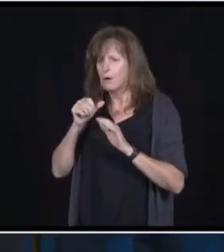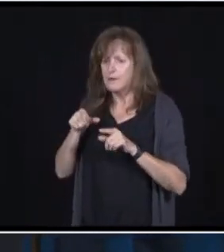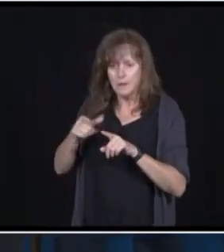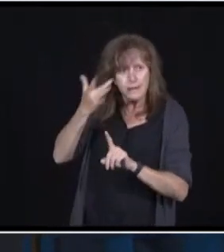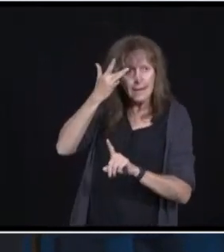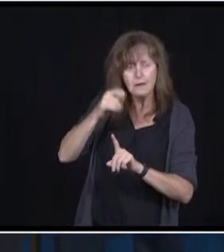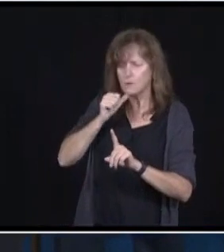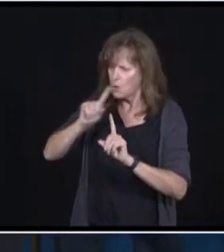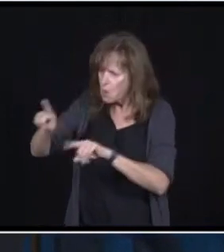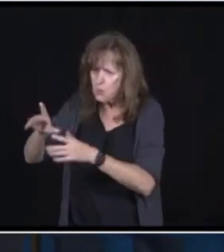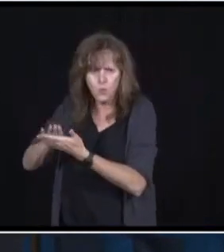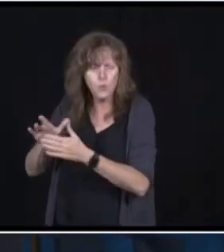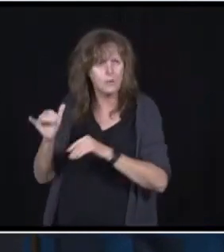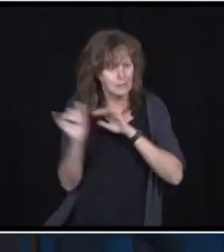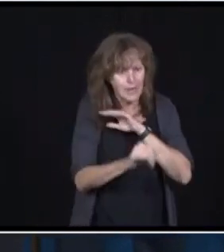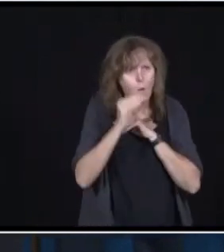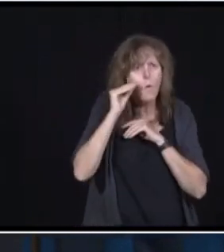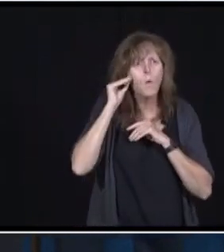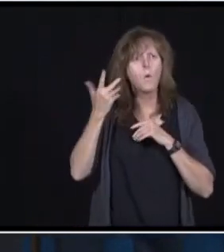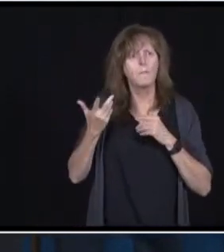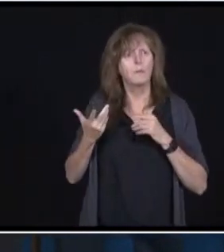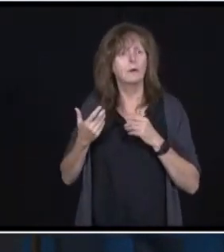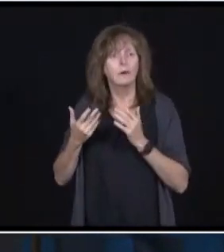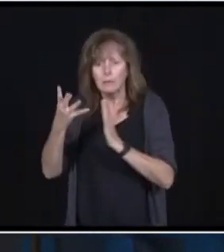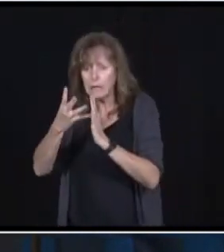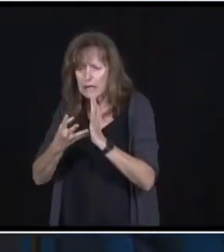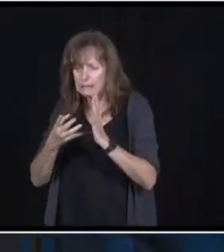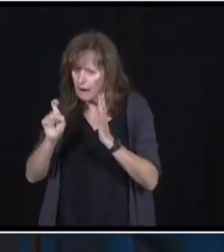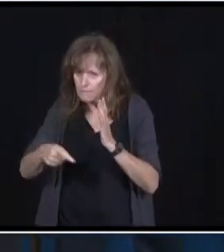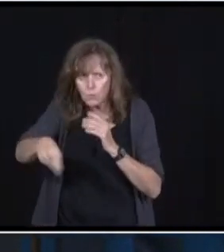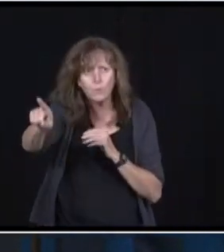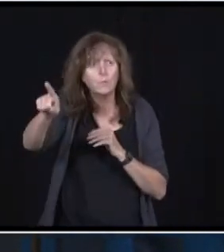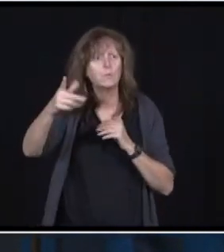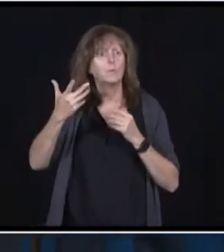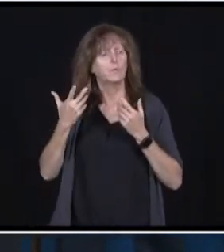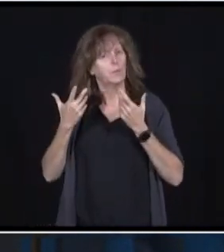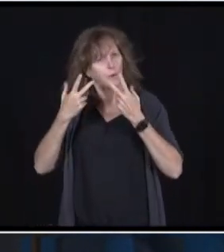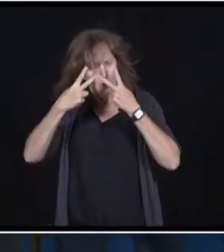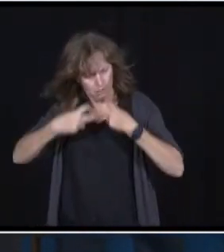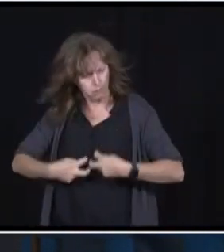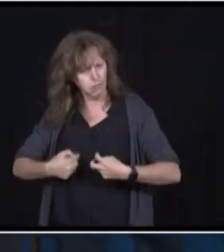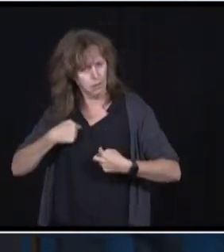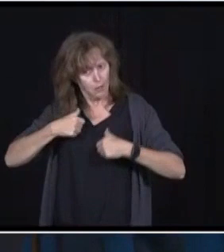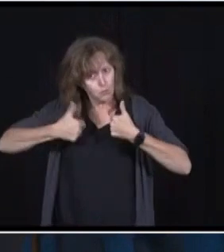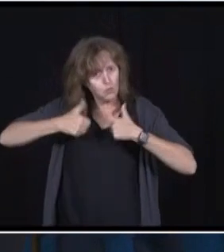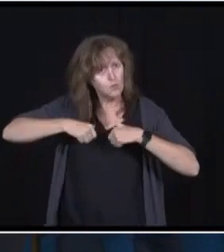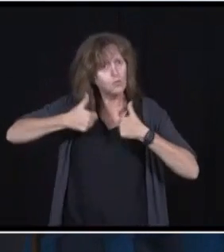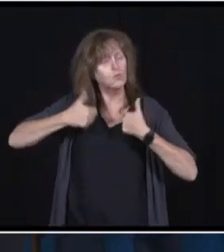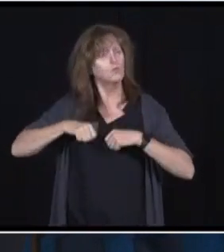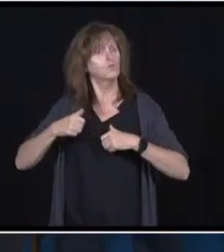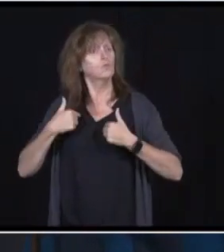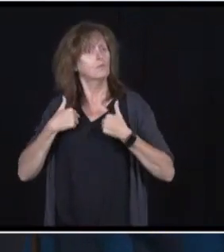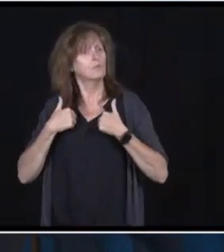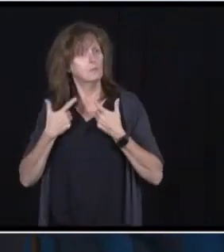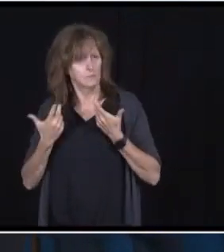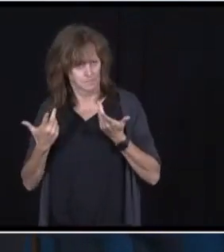dealing with our schools, we have a large structure of how to handle that. Where people are asked to do a self-assessment tool